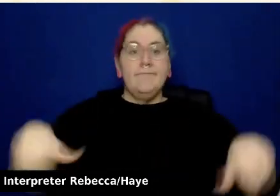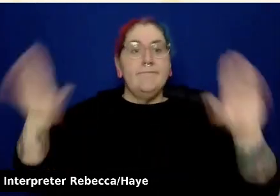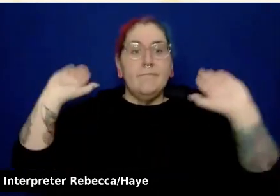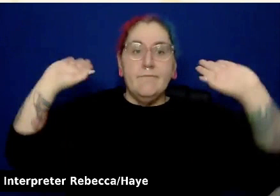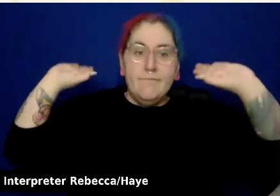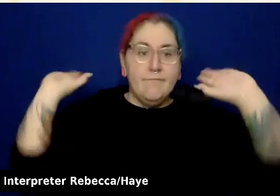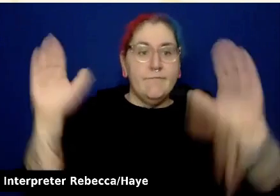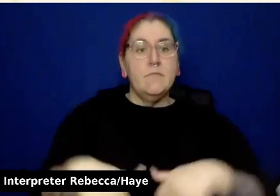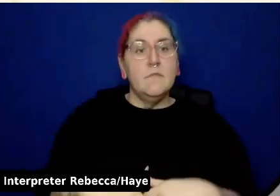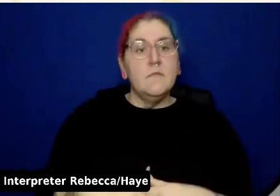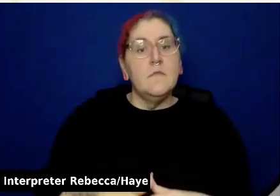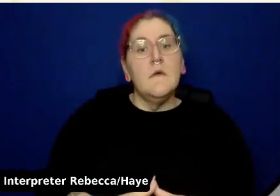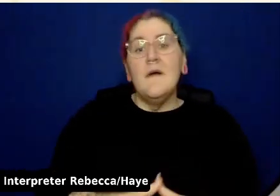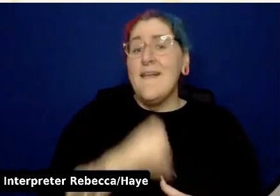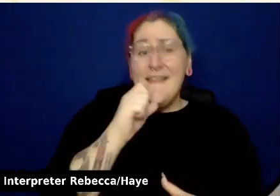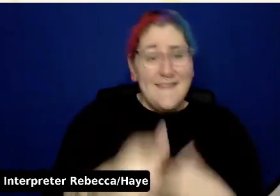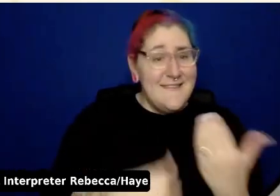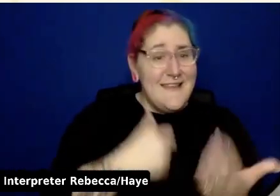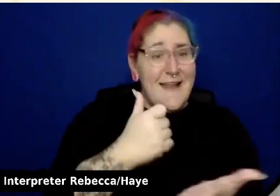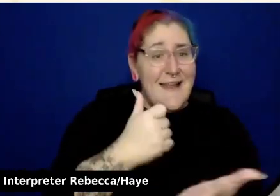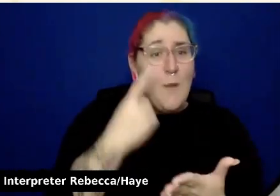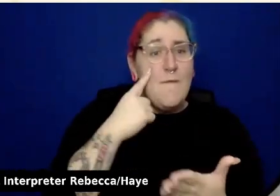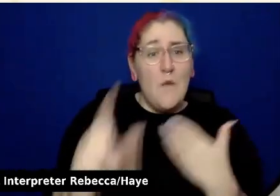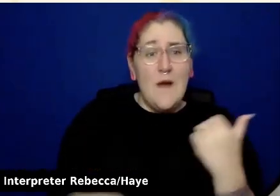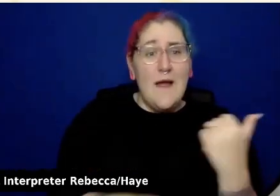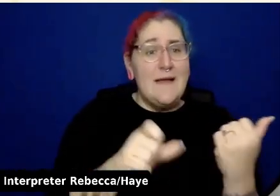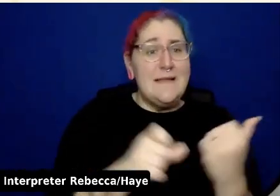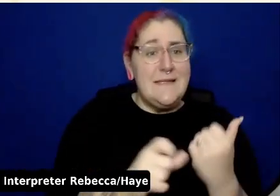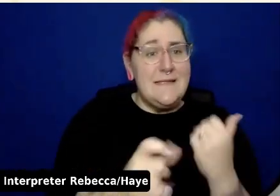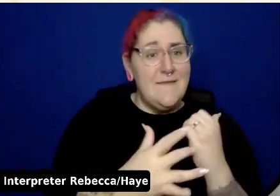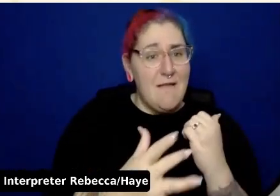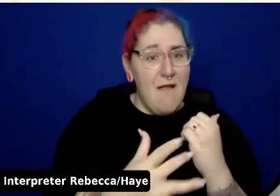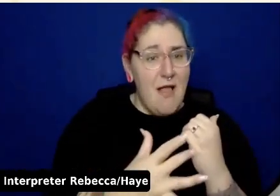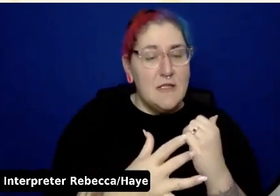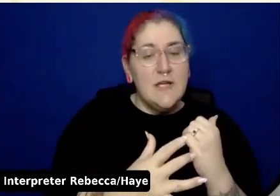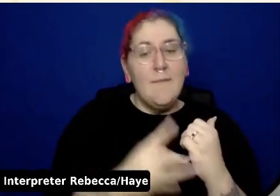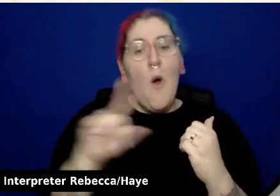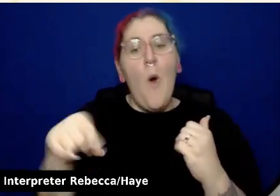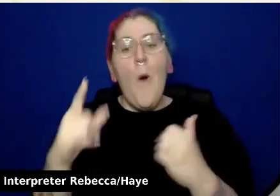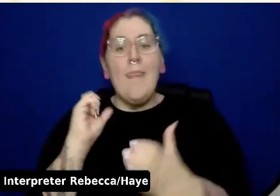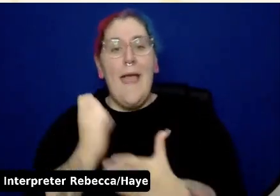It only removes implicit ARIA semantics from being exposed to accessibility tree.